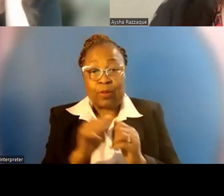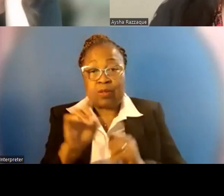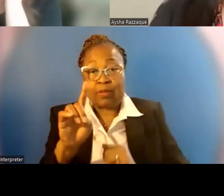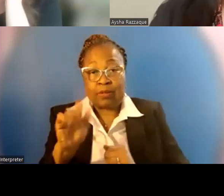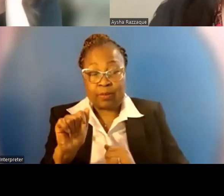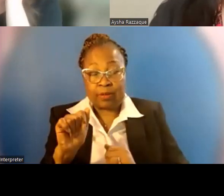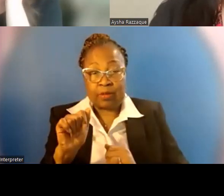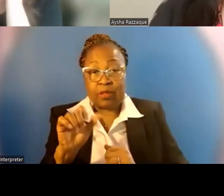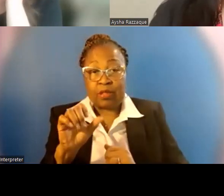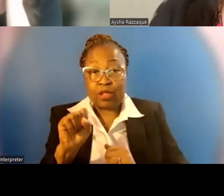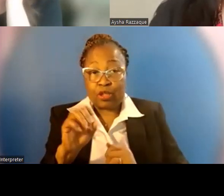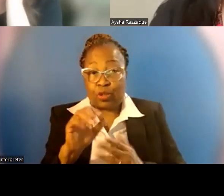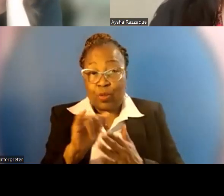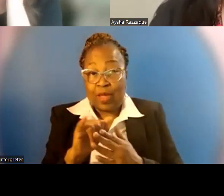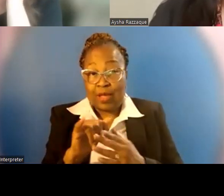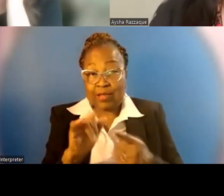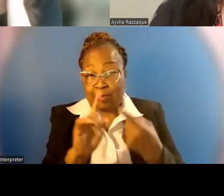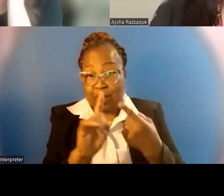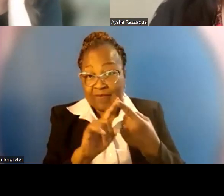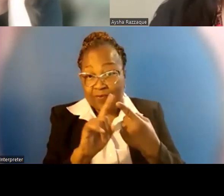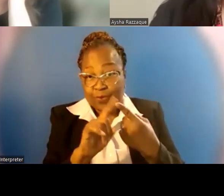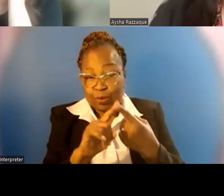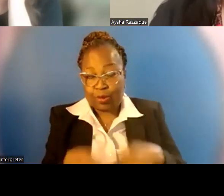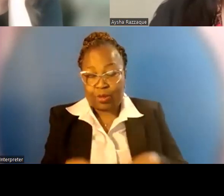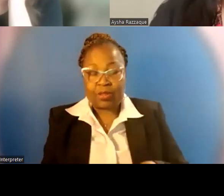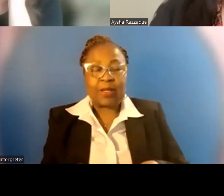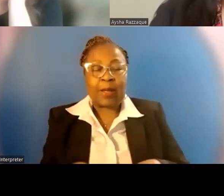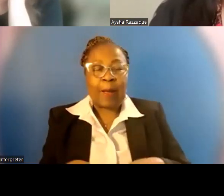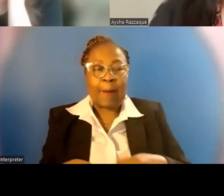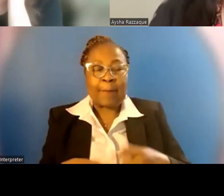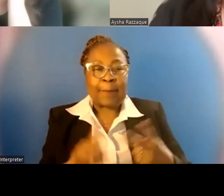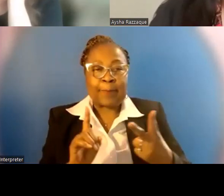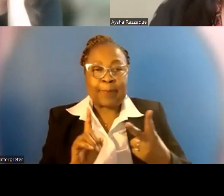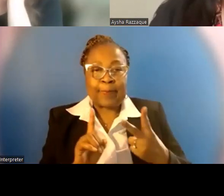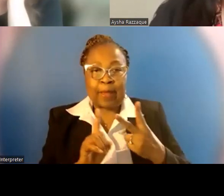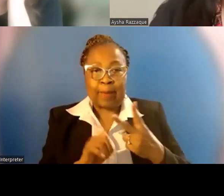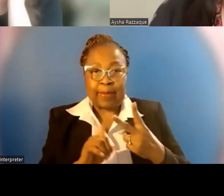So that's my first question and my second question is,